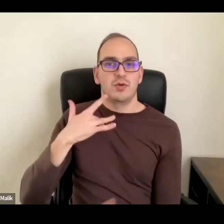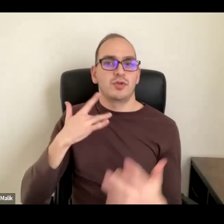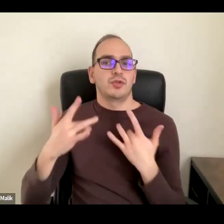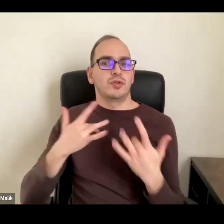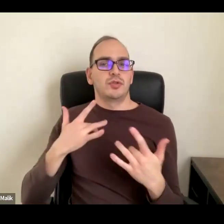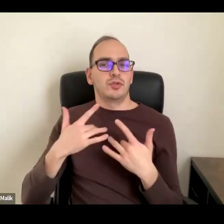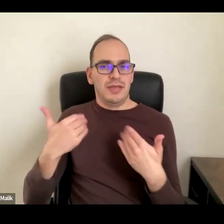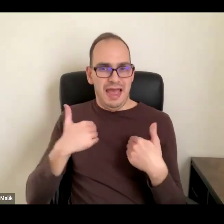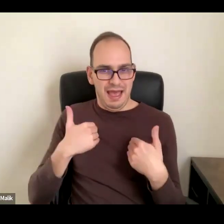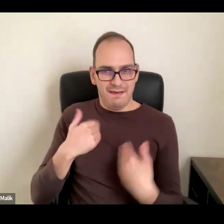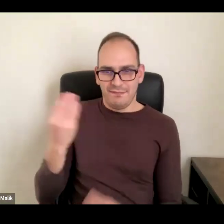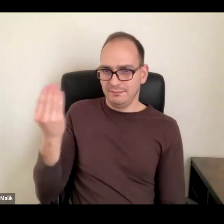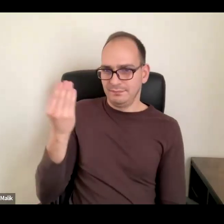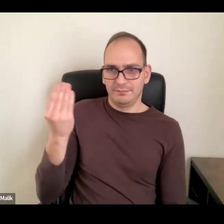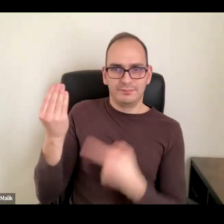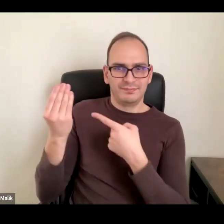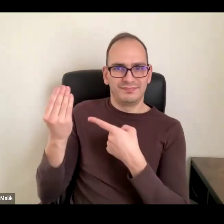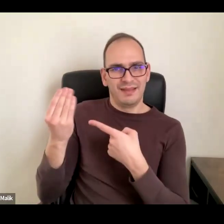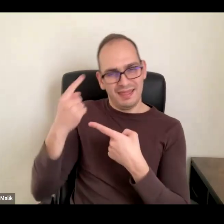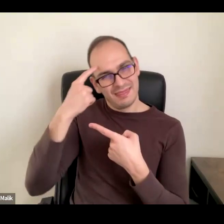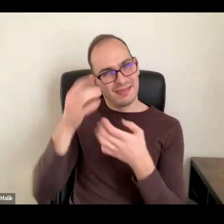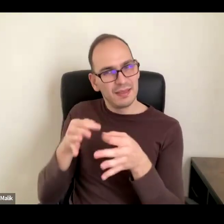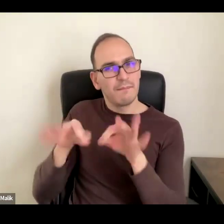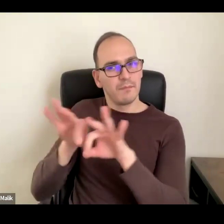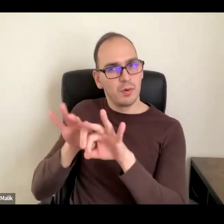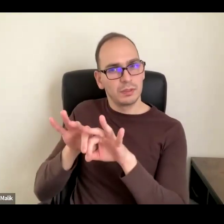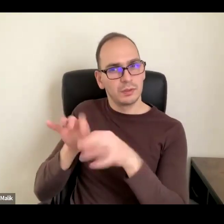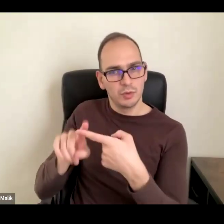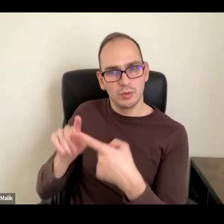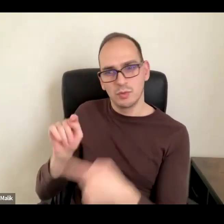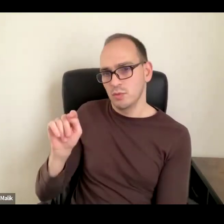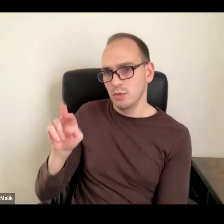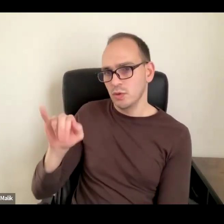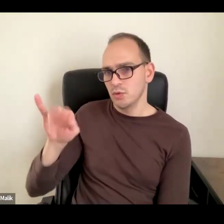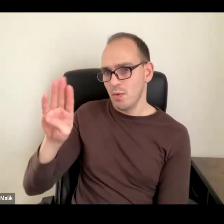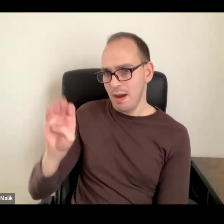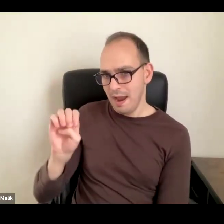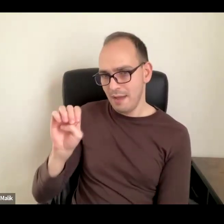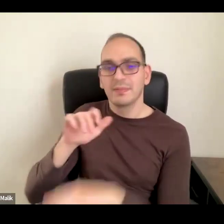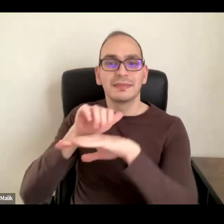item that you think might be really important to a Tribe and sending a general description